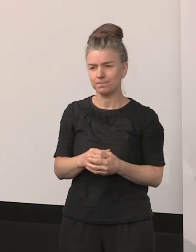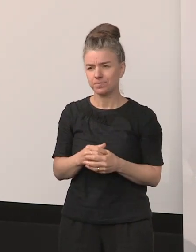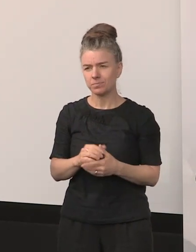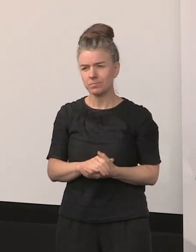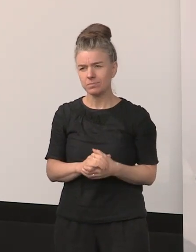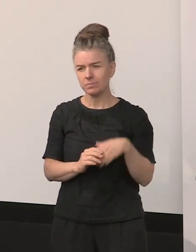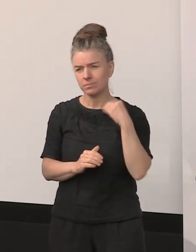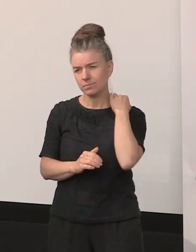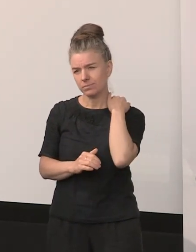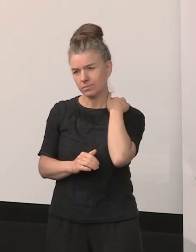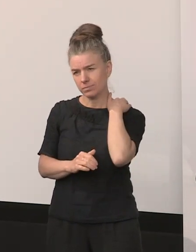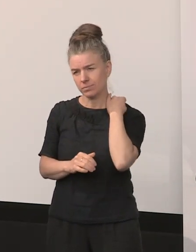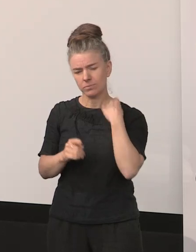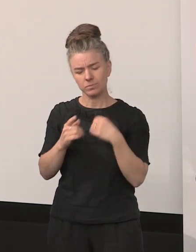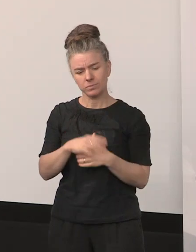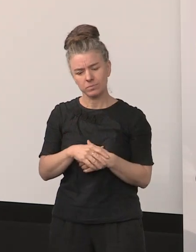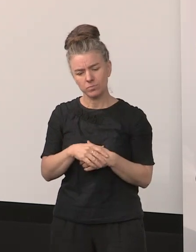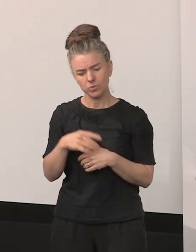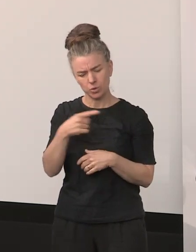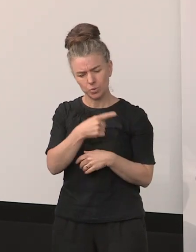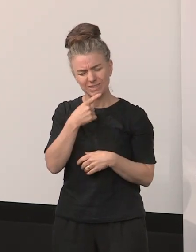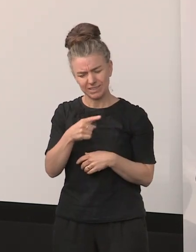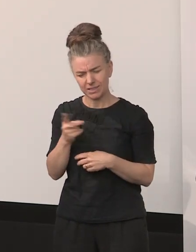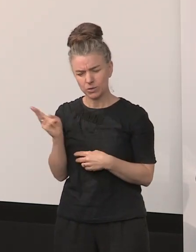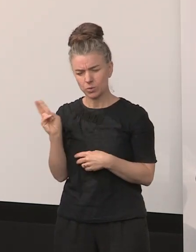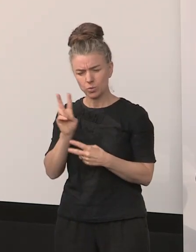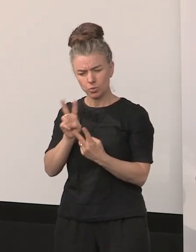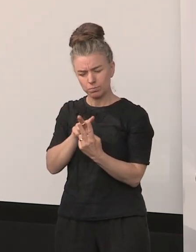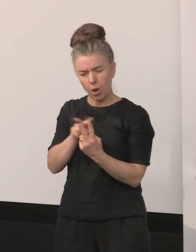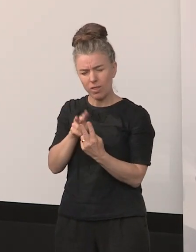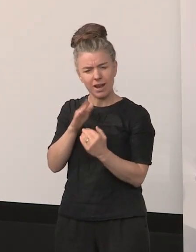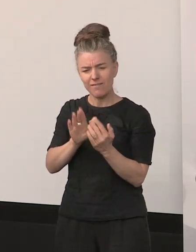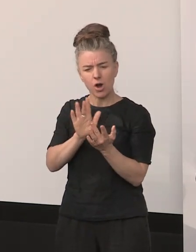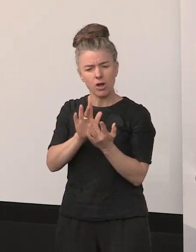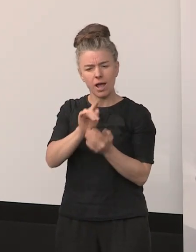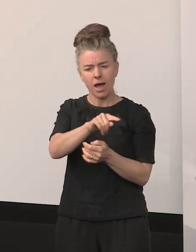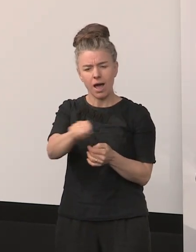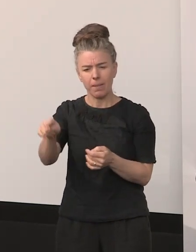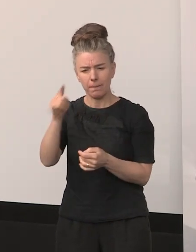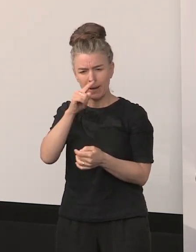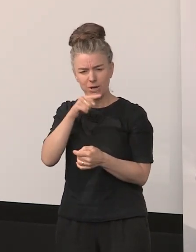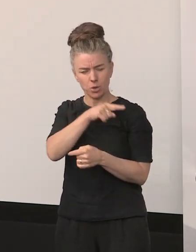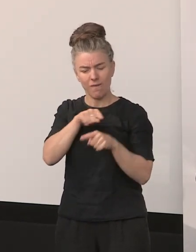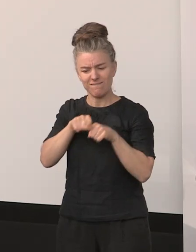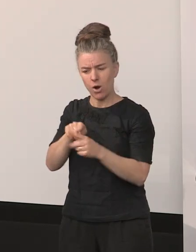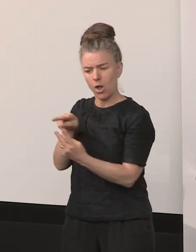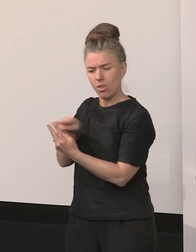that's when I released that update last evening. Why do you treat what they said as fact? Because all of your statements